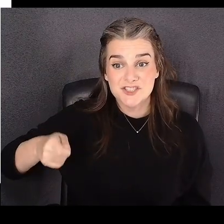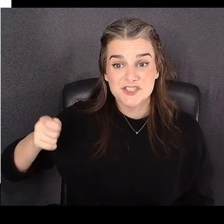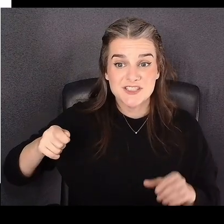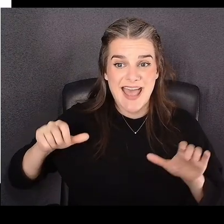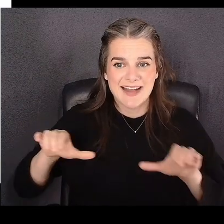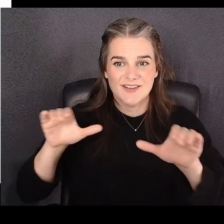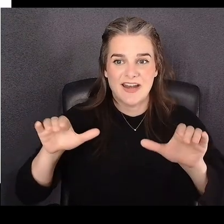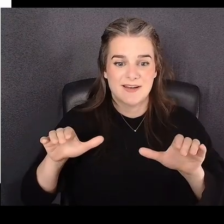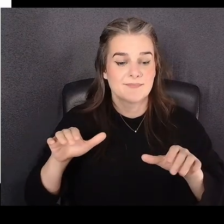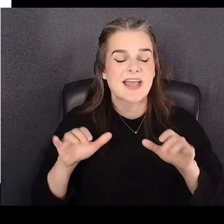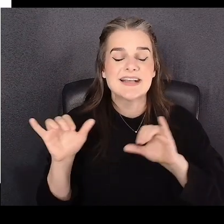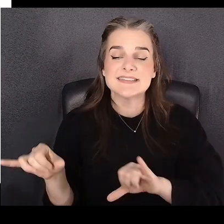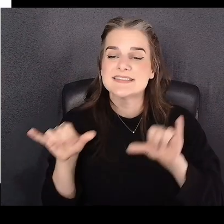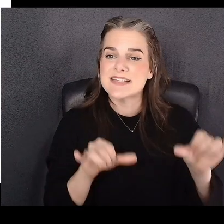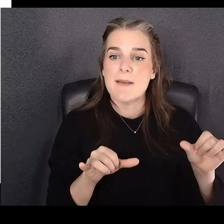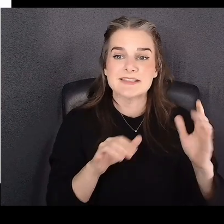and we connected all of that.